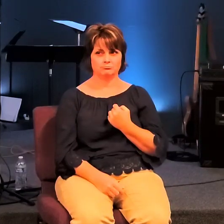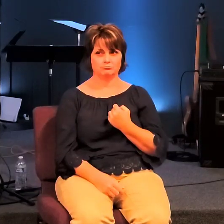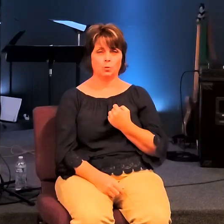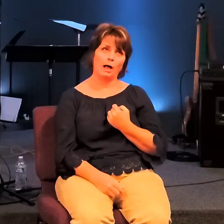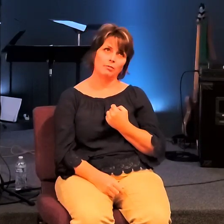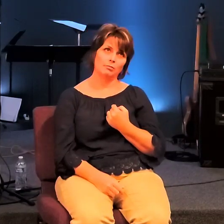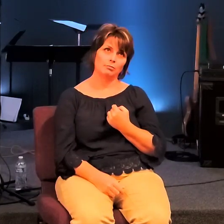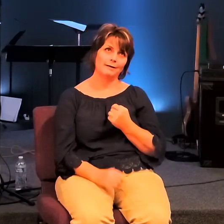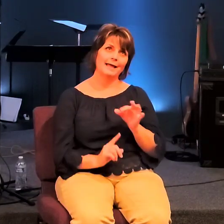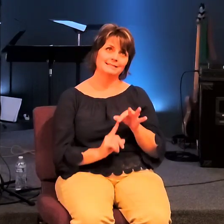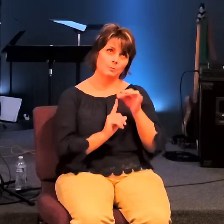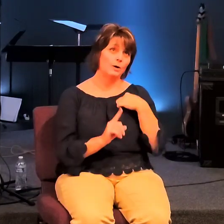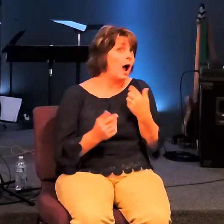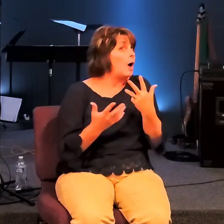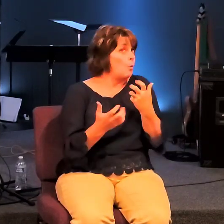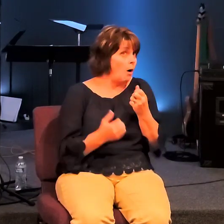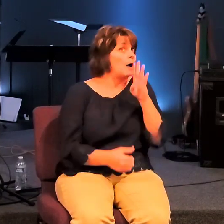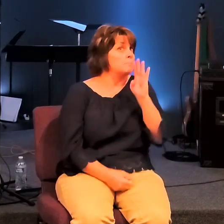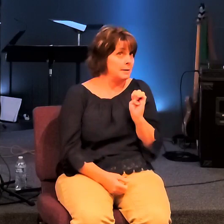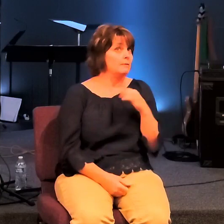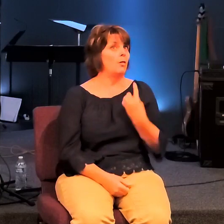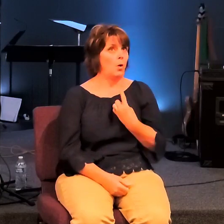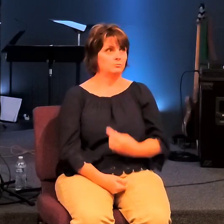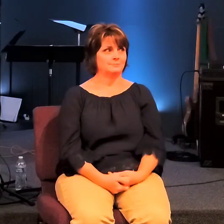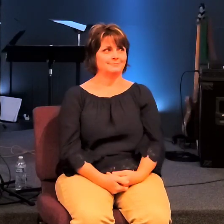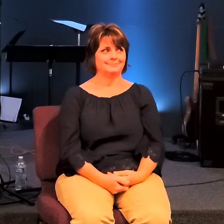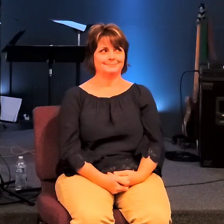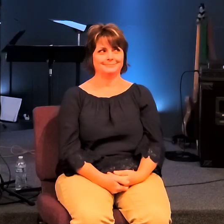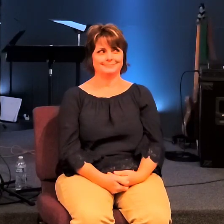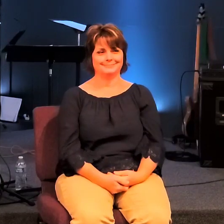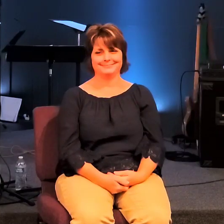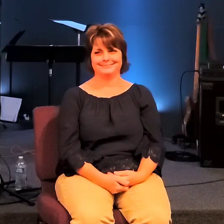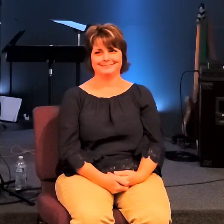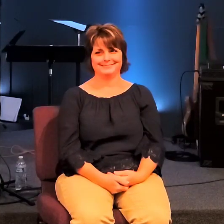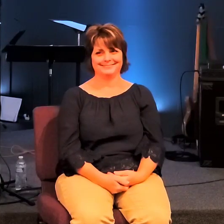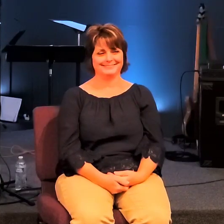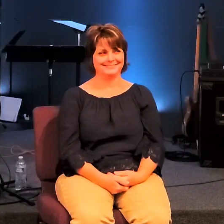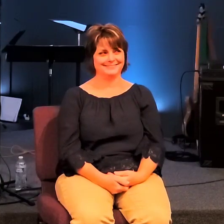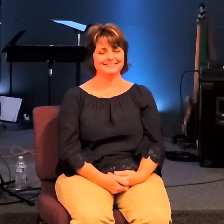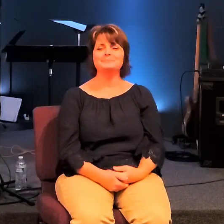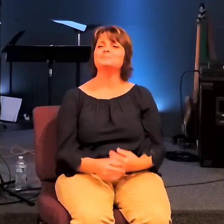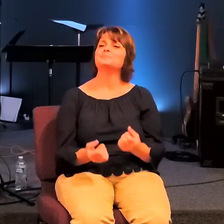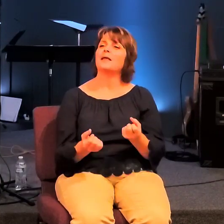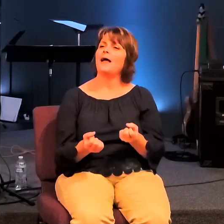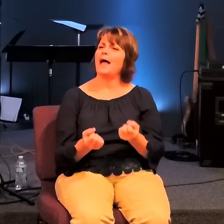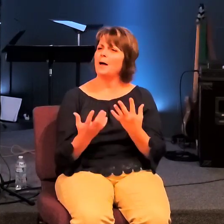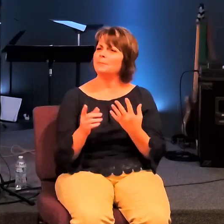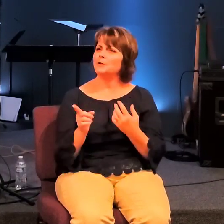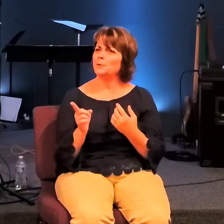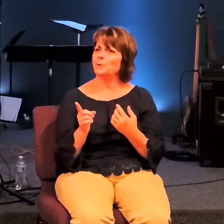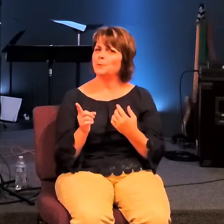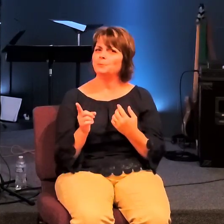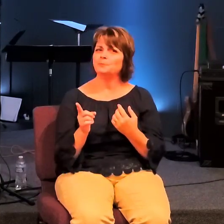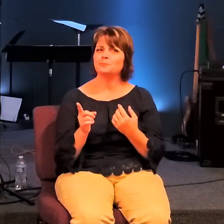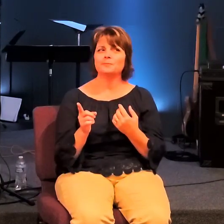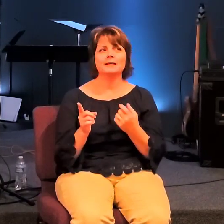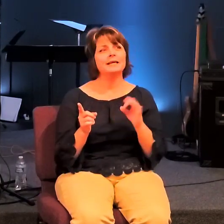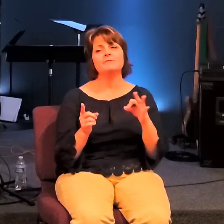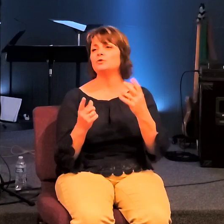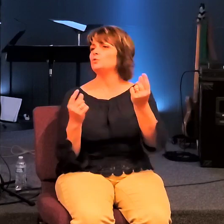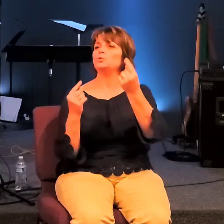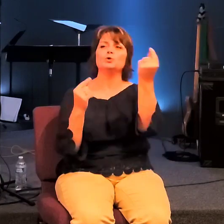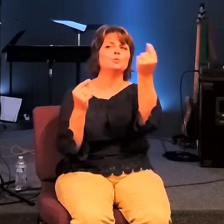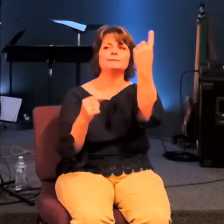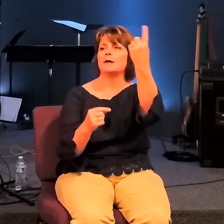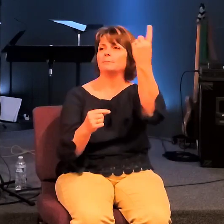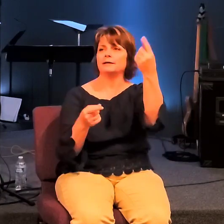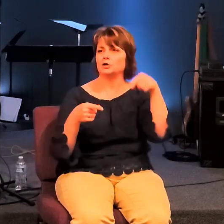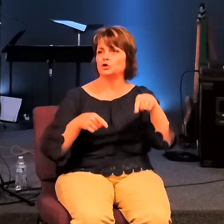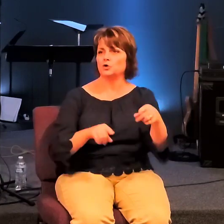want to be alone how many of you when you’re just doing stuff during the day listen to